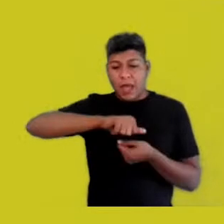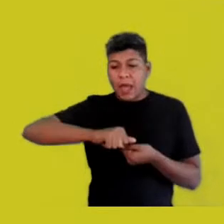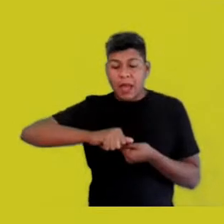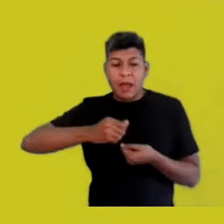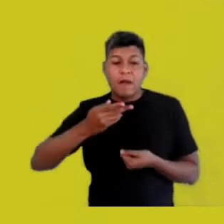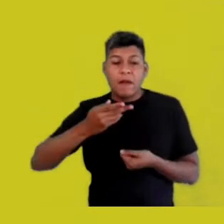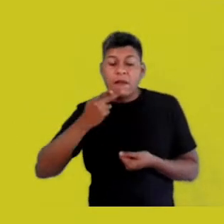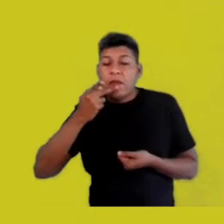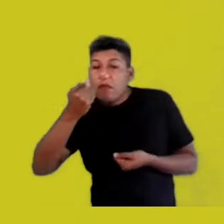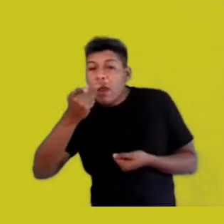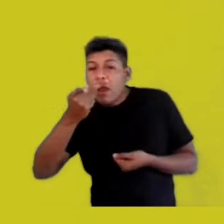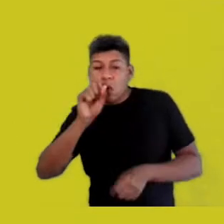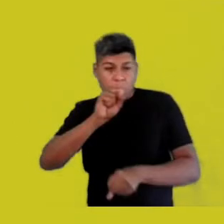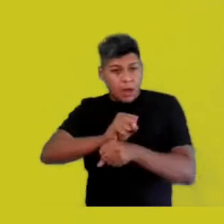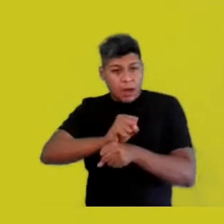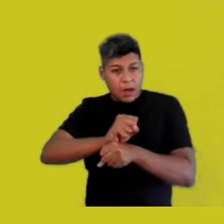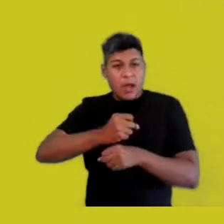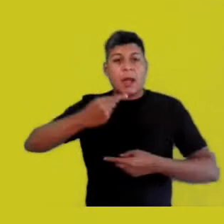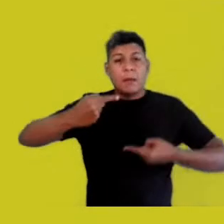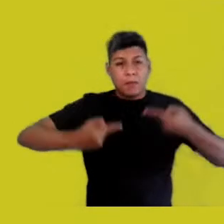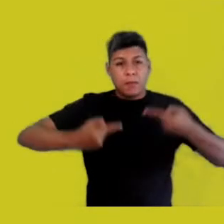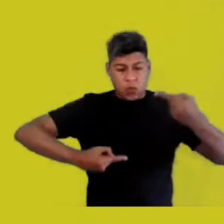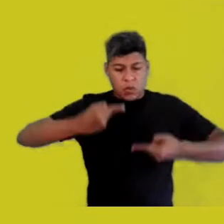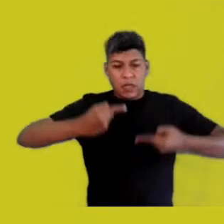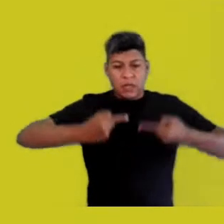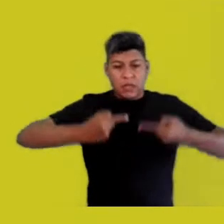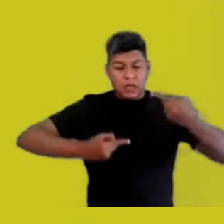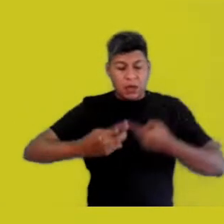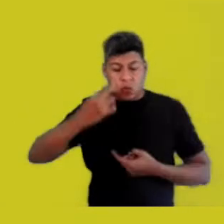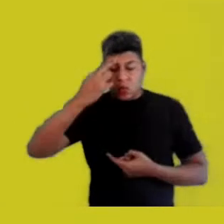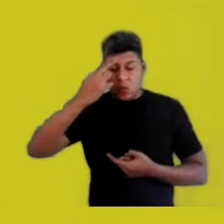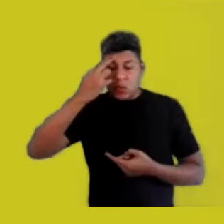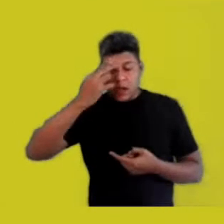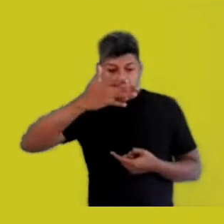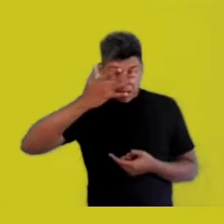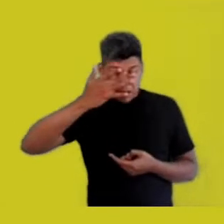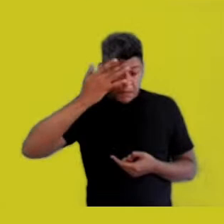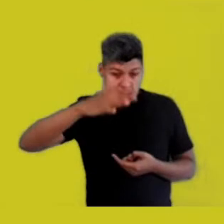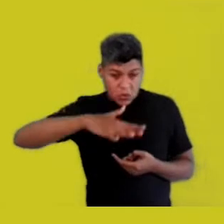and “Políticas Culturais e Povos Indígenas”, with Manuela Carneiro da Cunha.